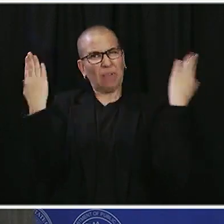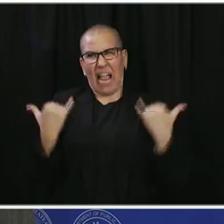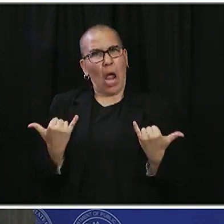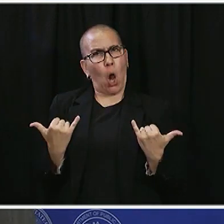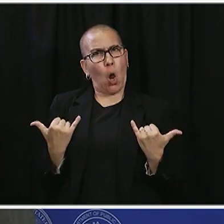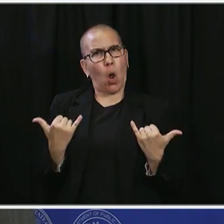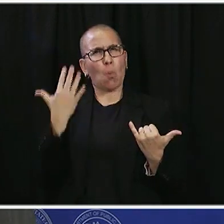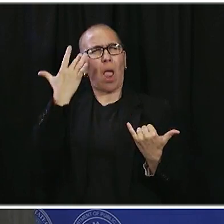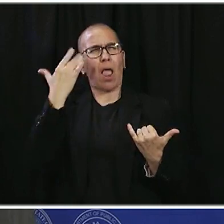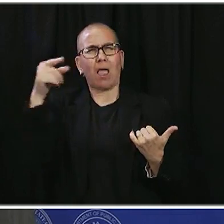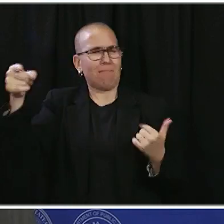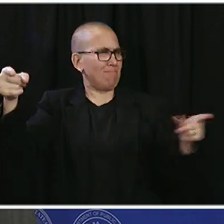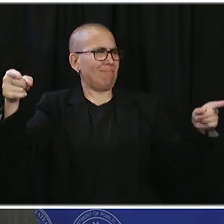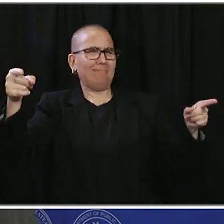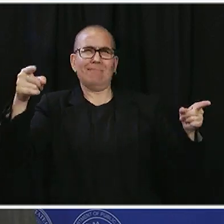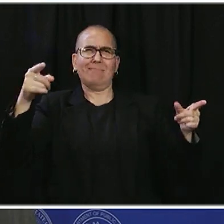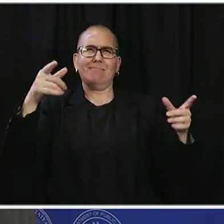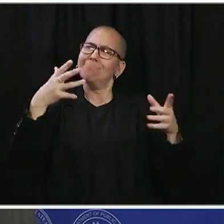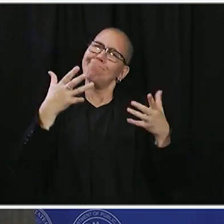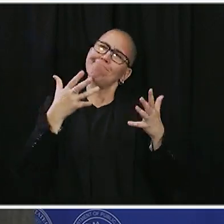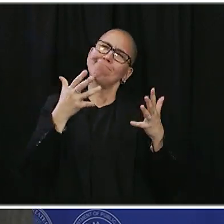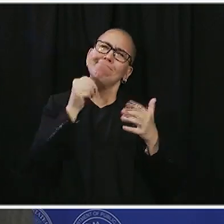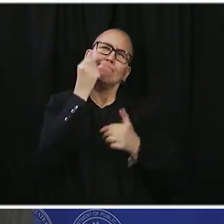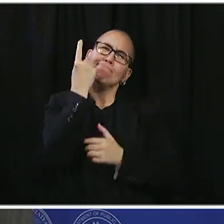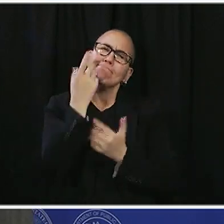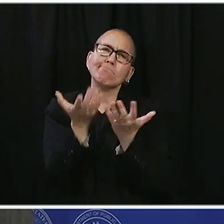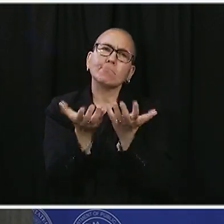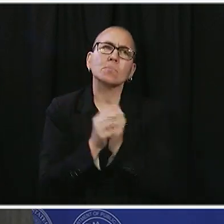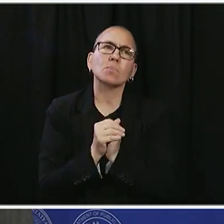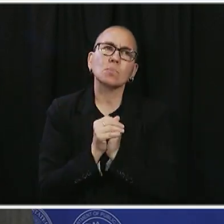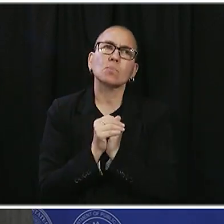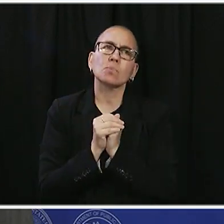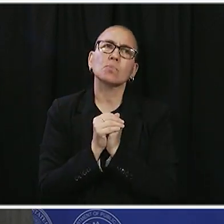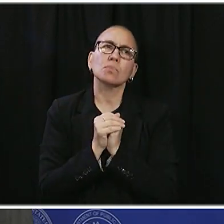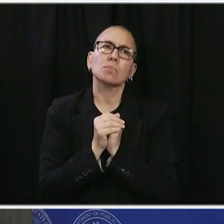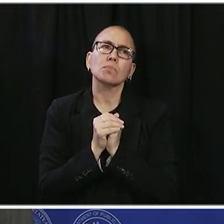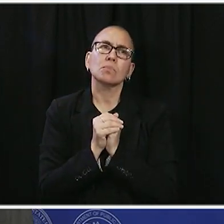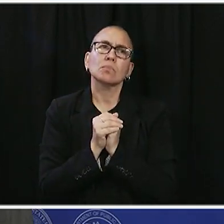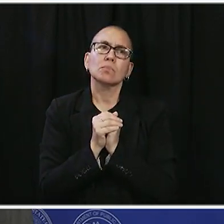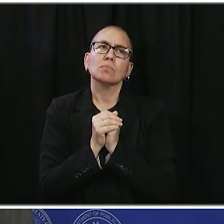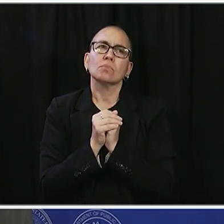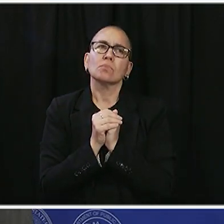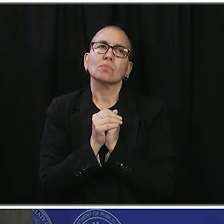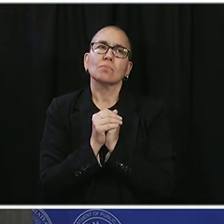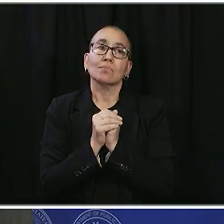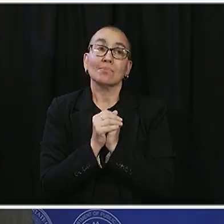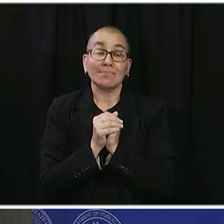≫ JAN, DO YOU WANT TO TALK ABOUT THAT? THAT INTERACTION. THIS IS THE ONE WE HAVE MANY, MANY DISCUSSIONS AROUND THIS. I WOULD SAY, WE ARE WORKING WITH